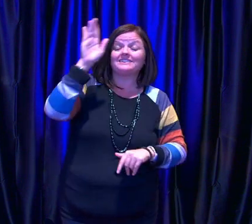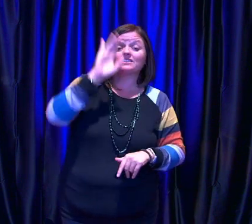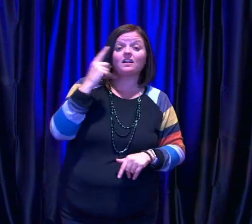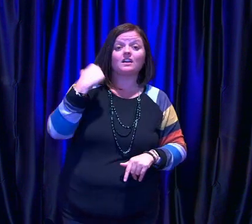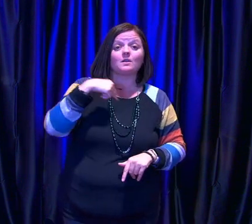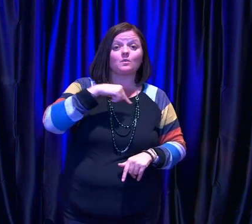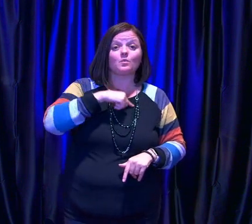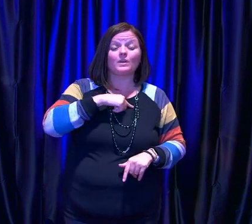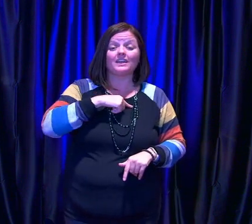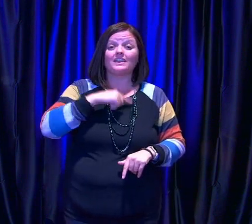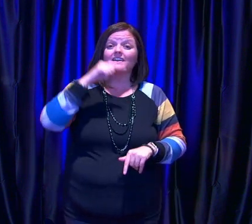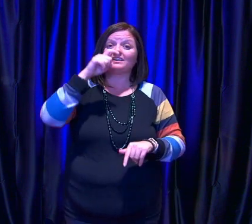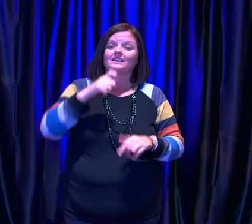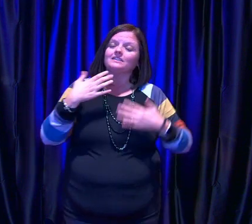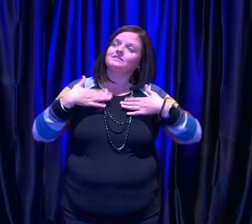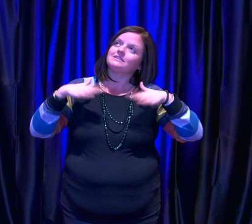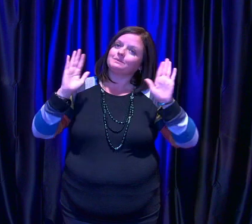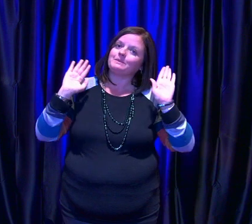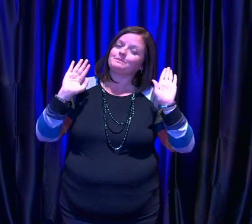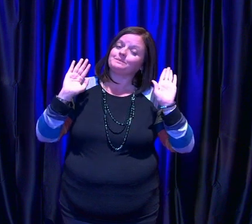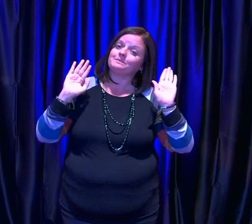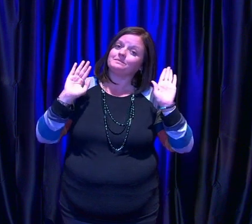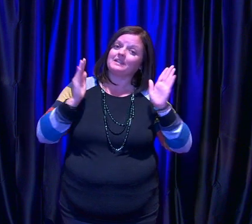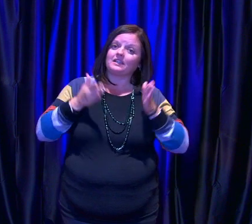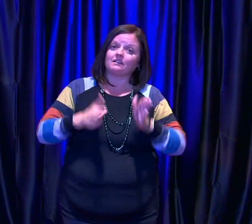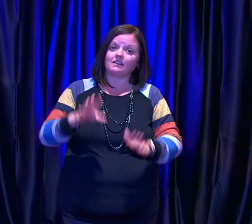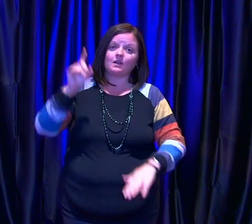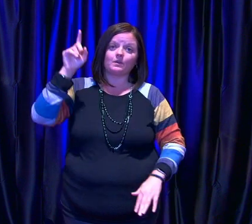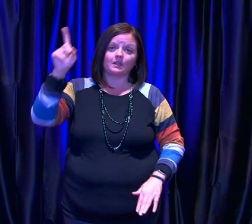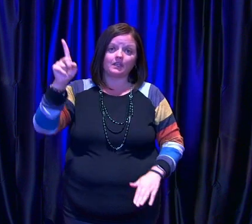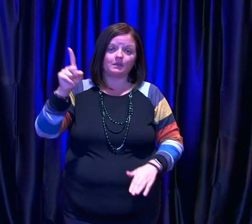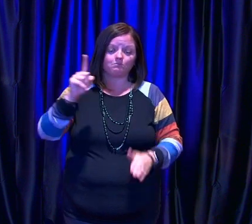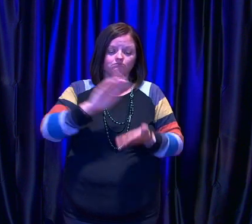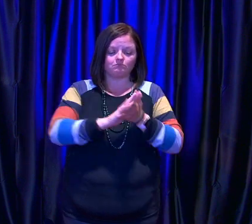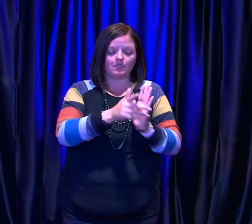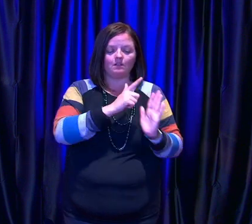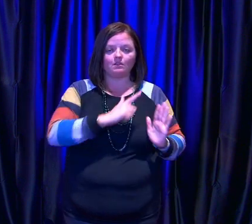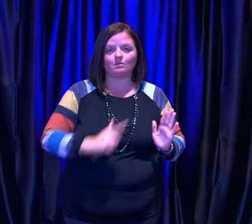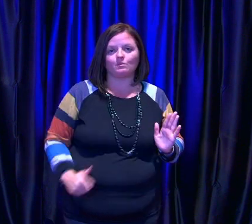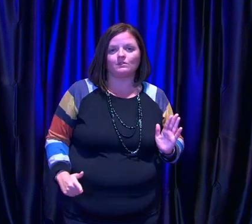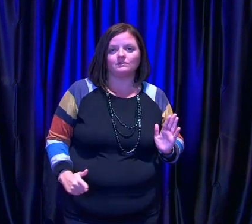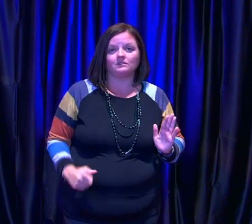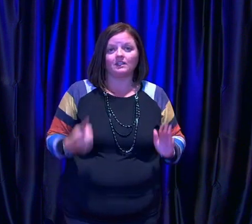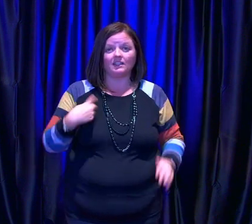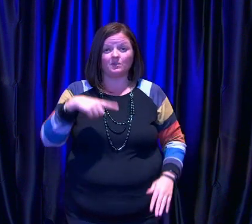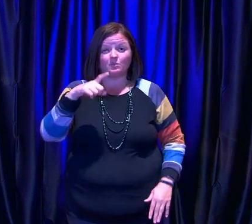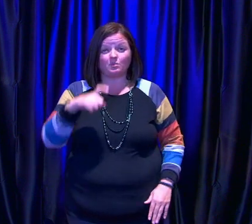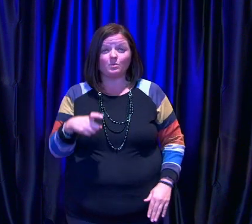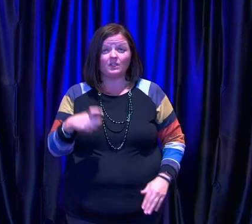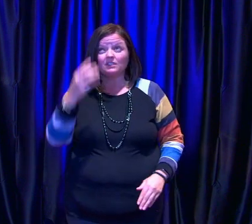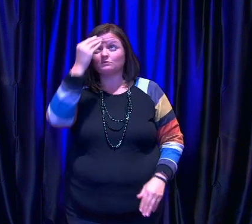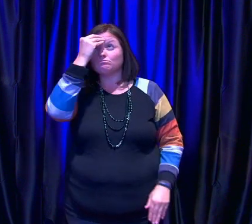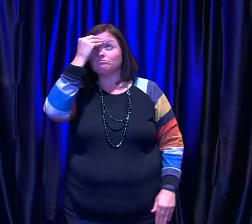just need to submit and allow him to be Lord and we need to be obedient